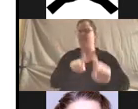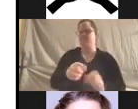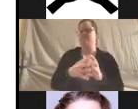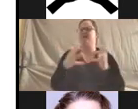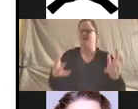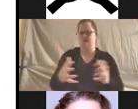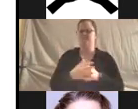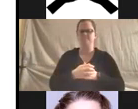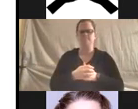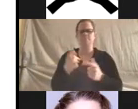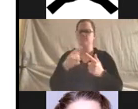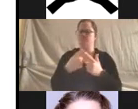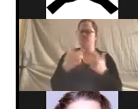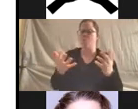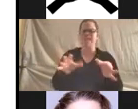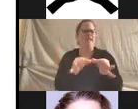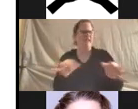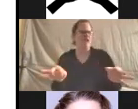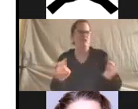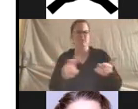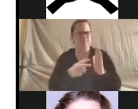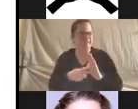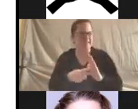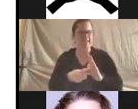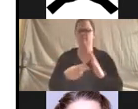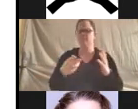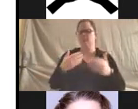about what the language means, what the process looks like.